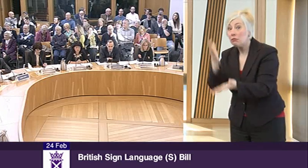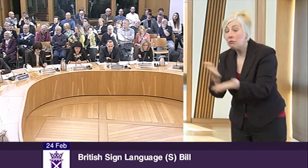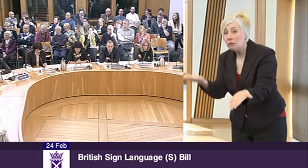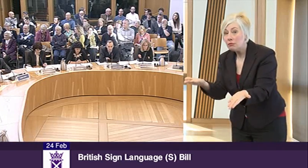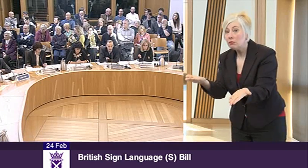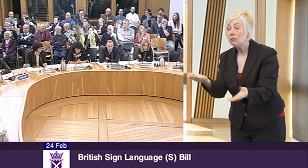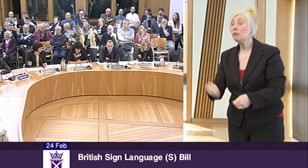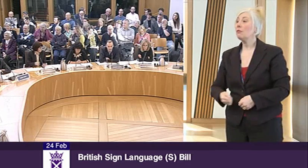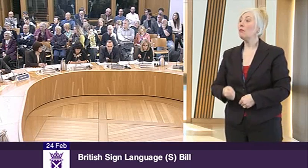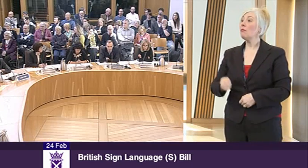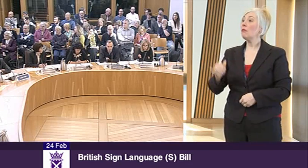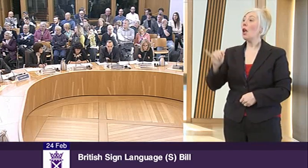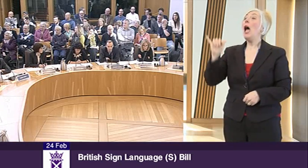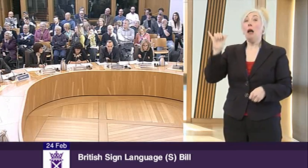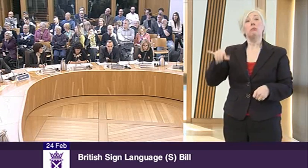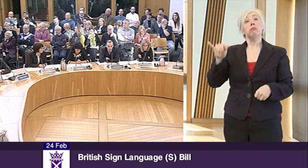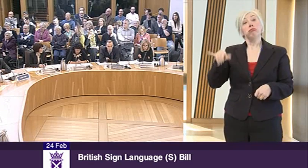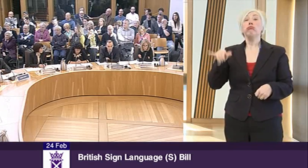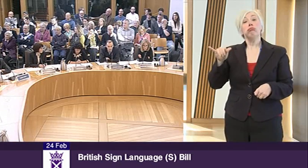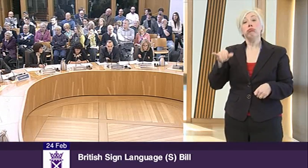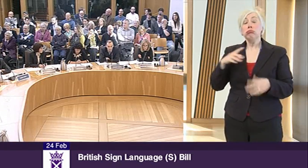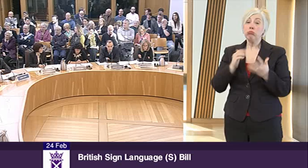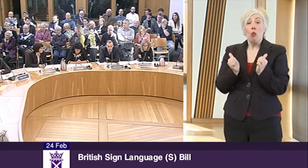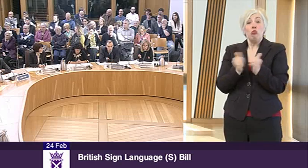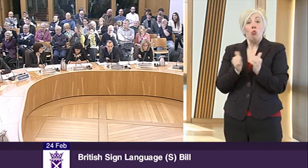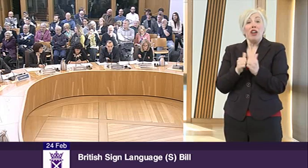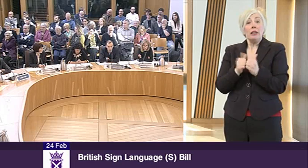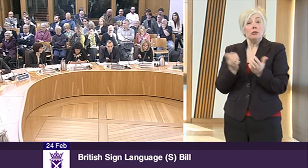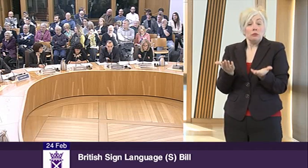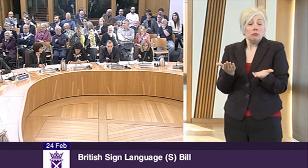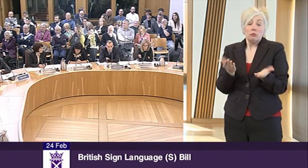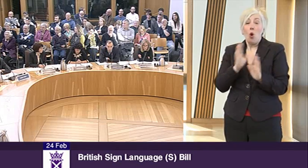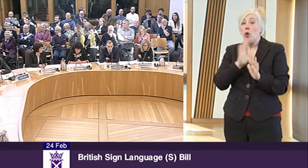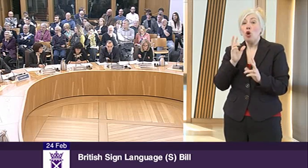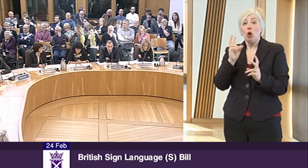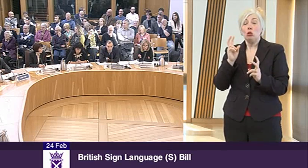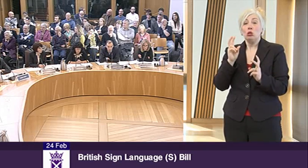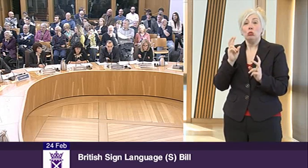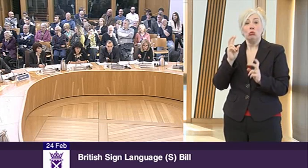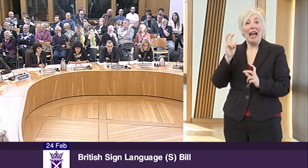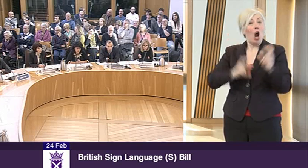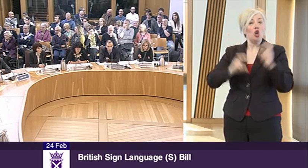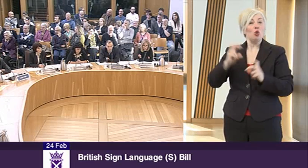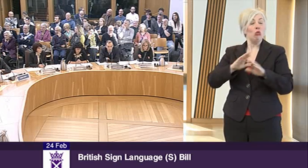Robert Nicol: That is entirely appropriate and we are not arguing about the promotional